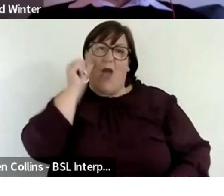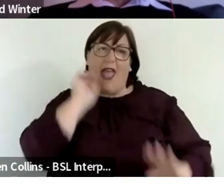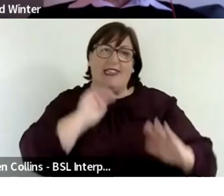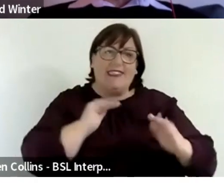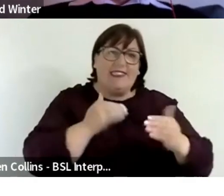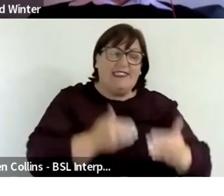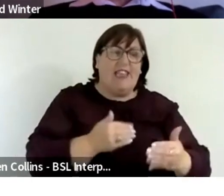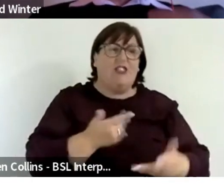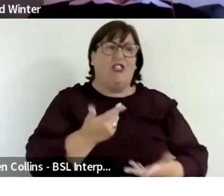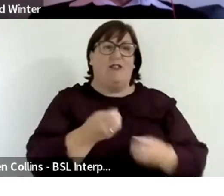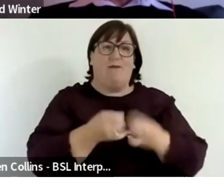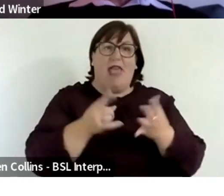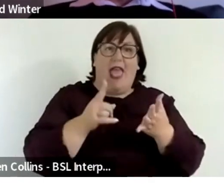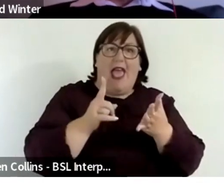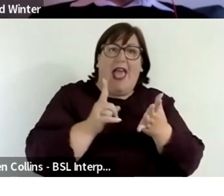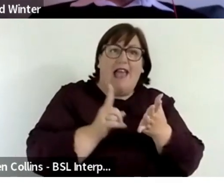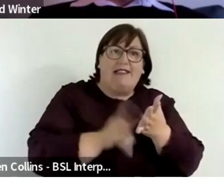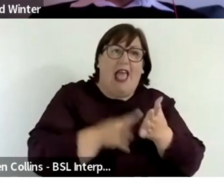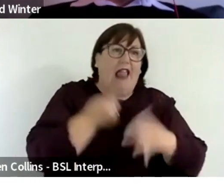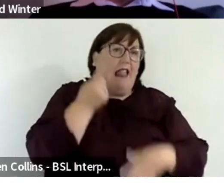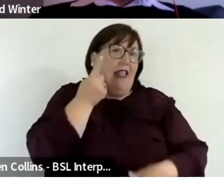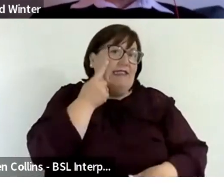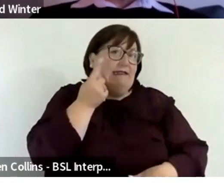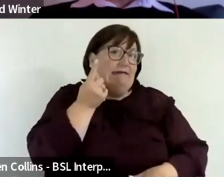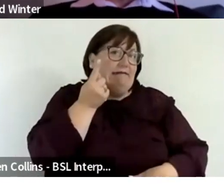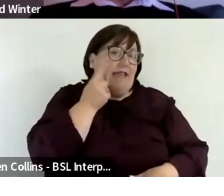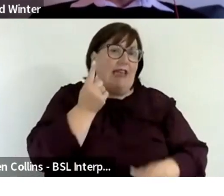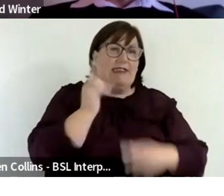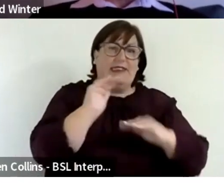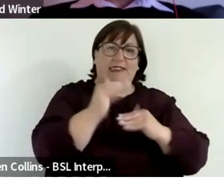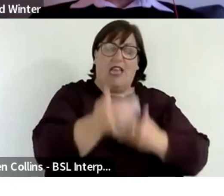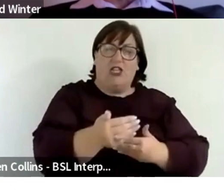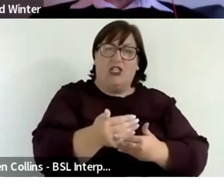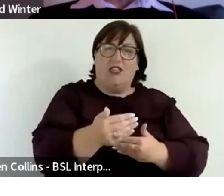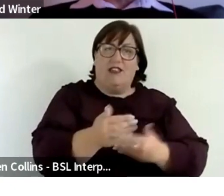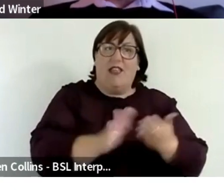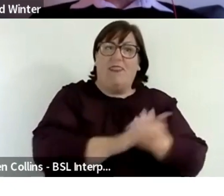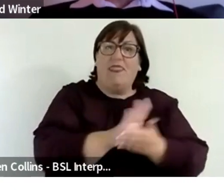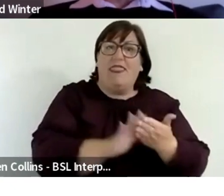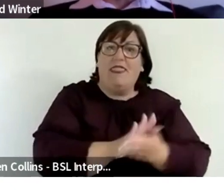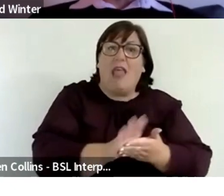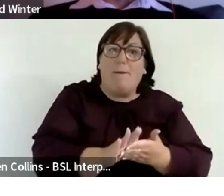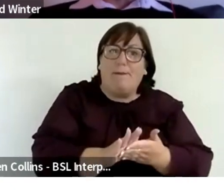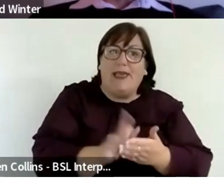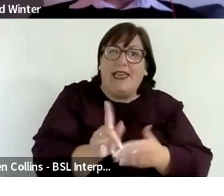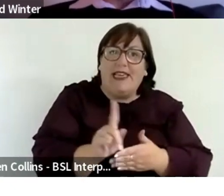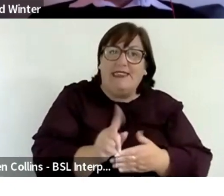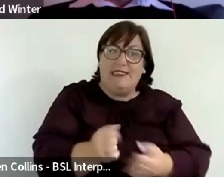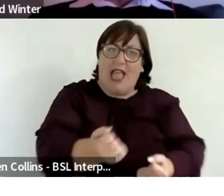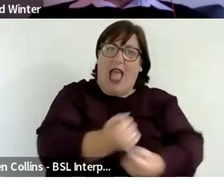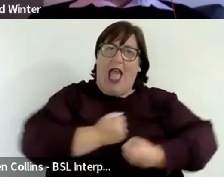Also by doing mock interviews with us, our staff have learned more about how to interview with interpreters and